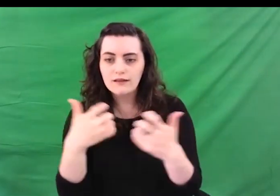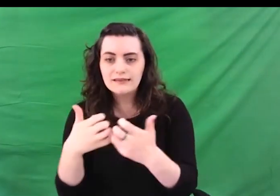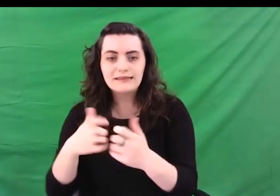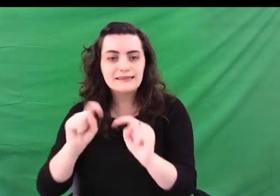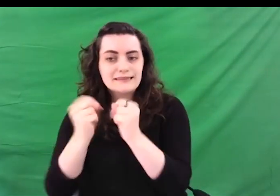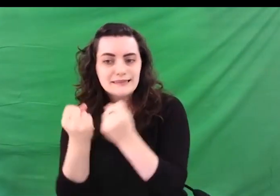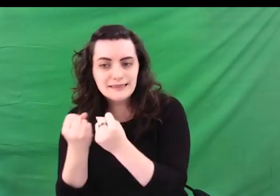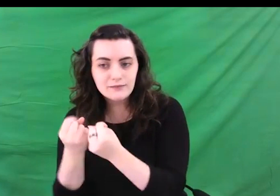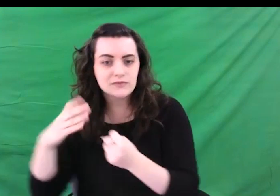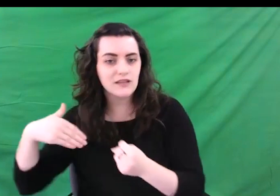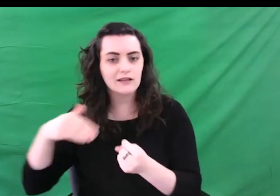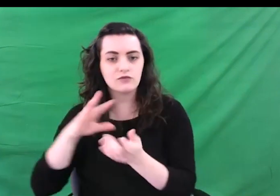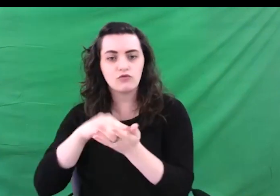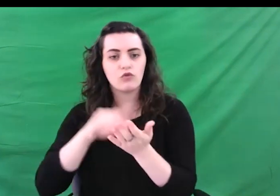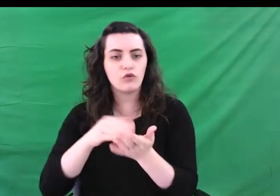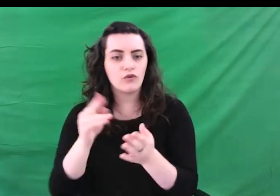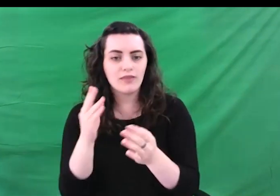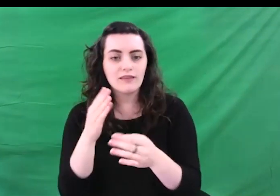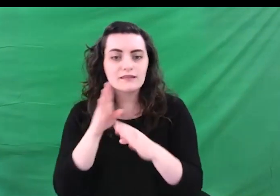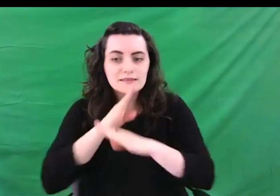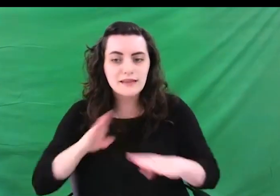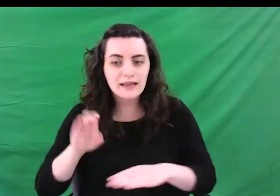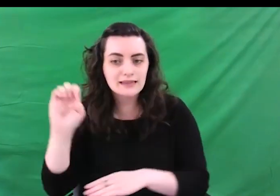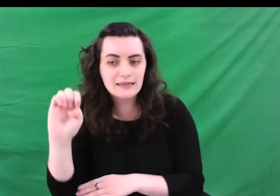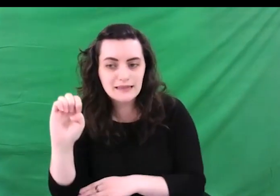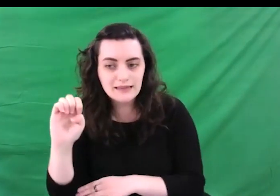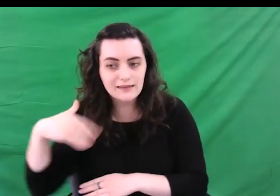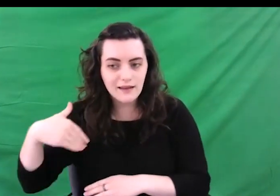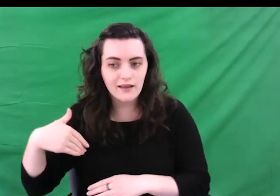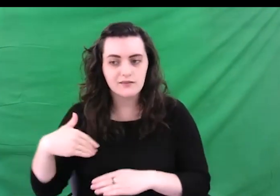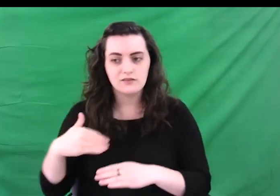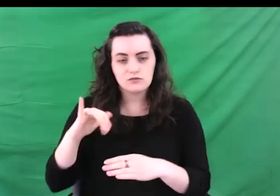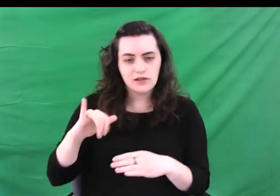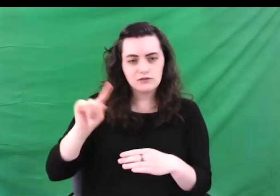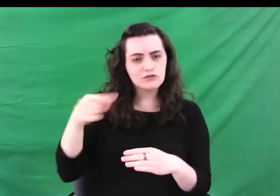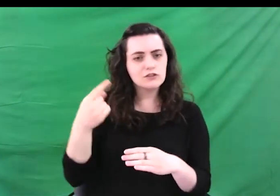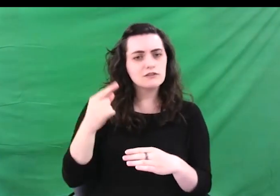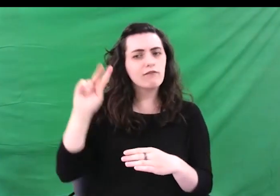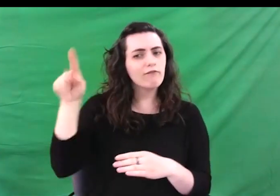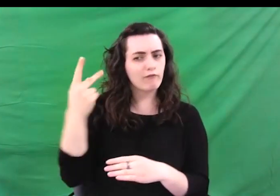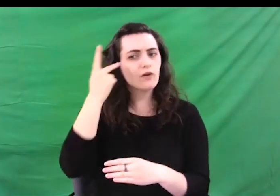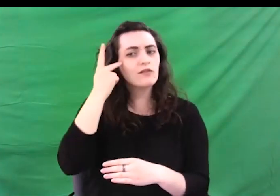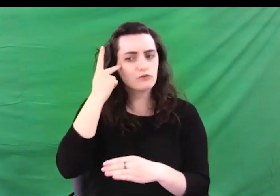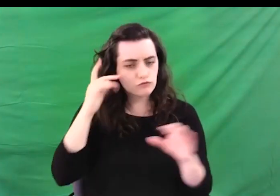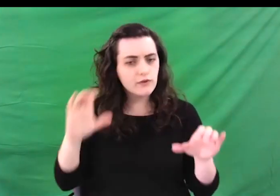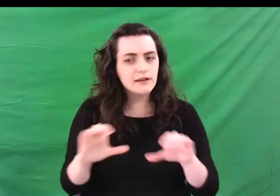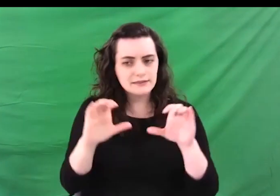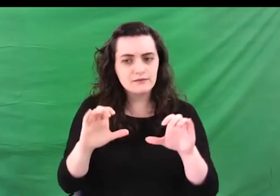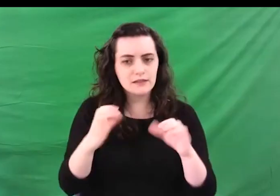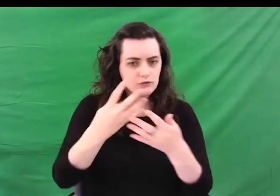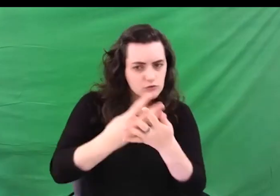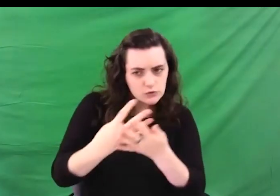doing this as a phonological activity, this sorting. And that actually helps her build your vocabulary as well,